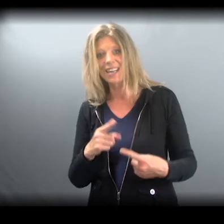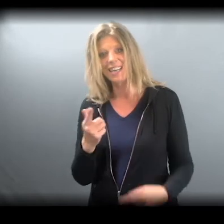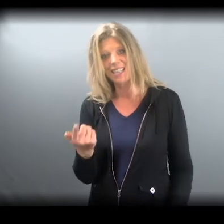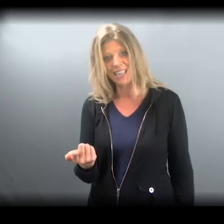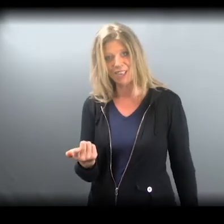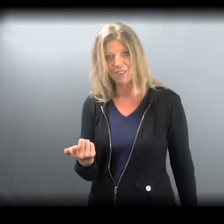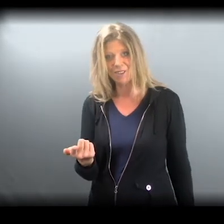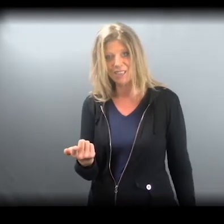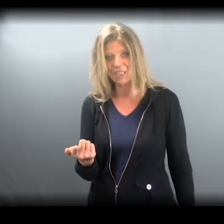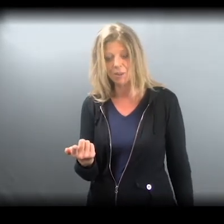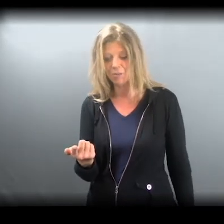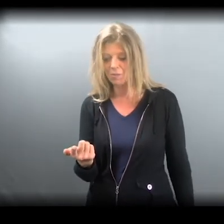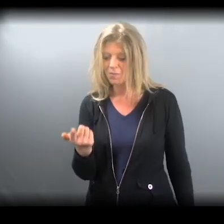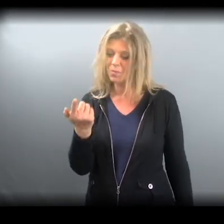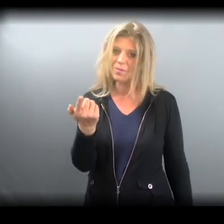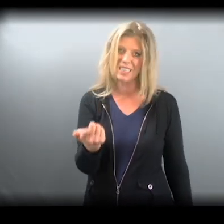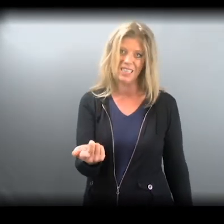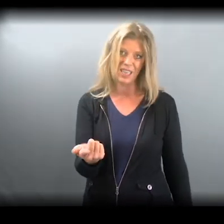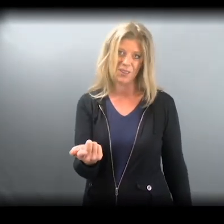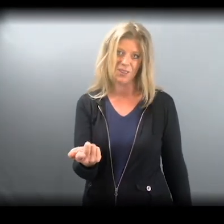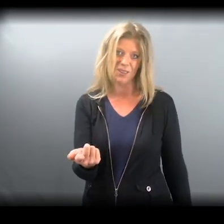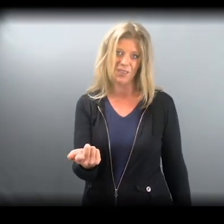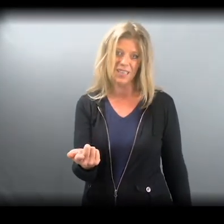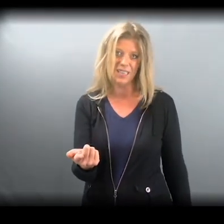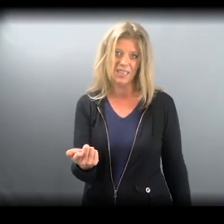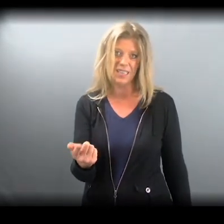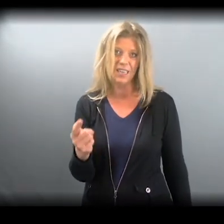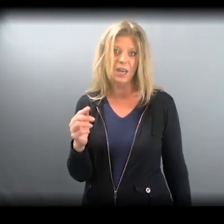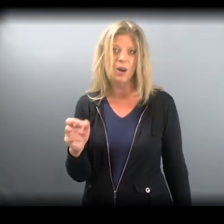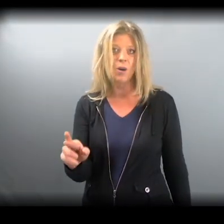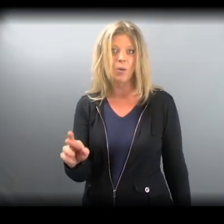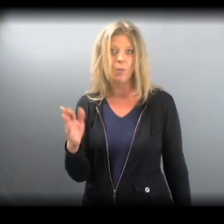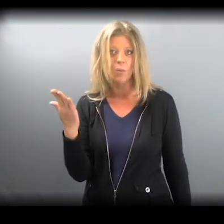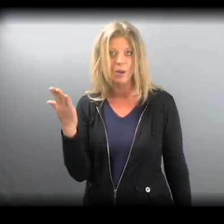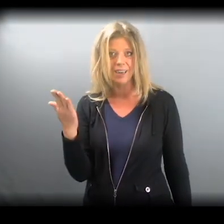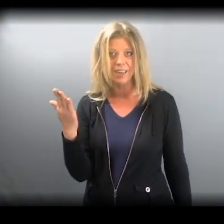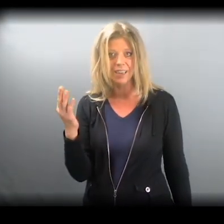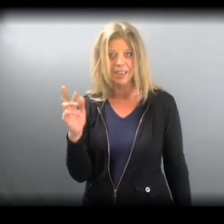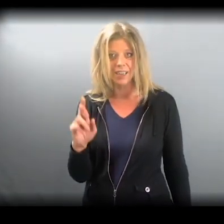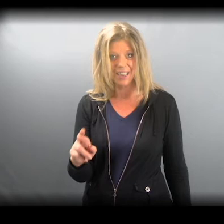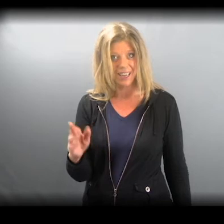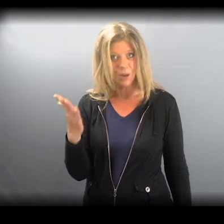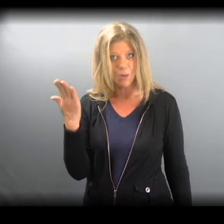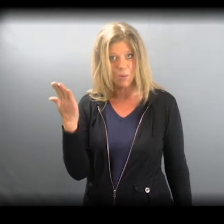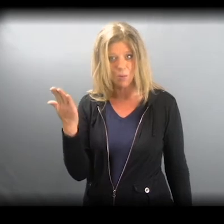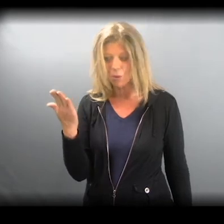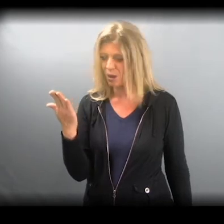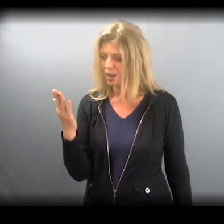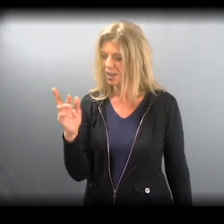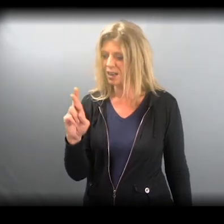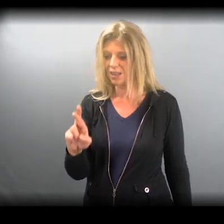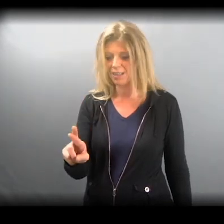YOU WERE